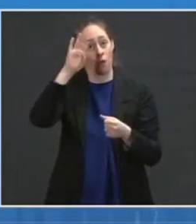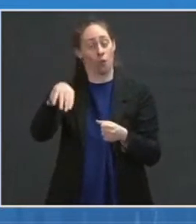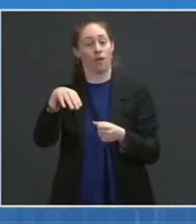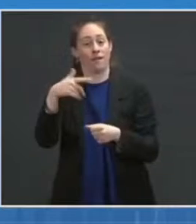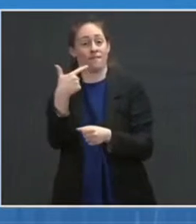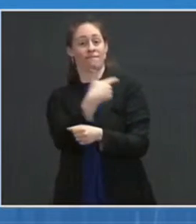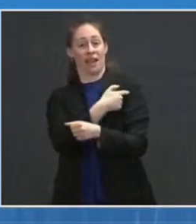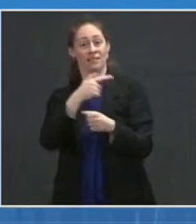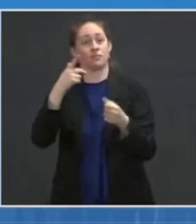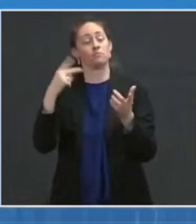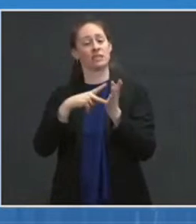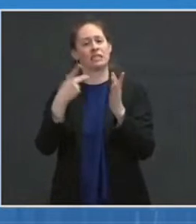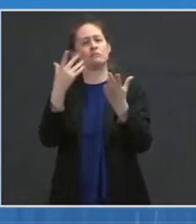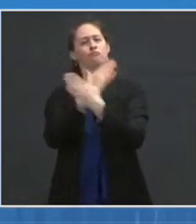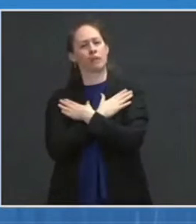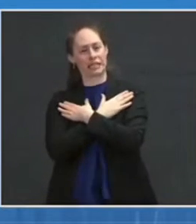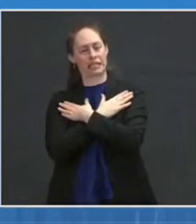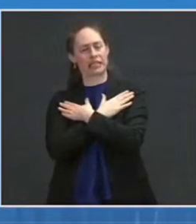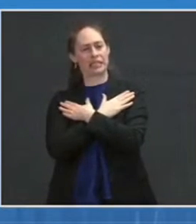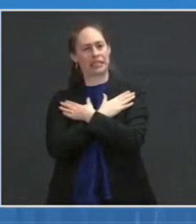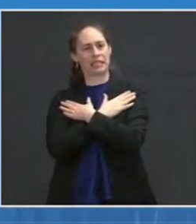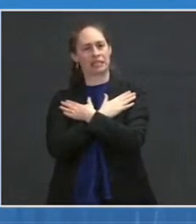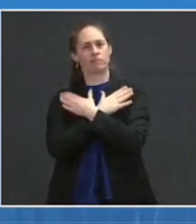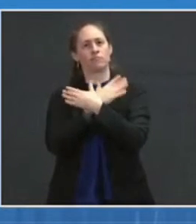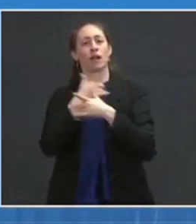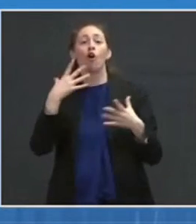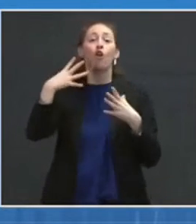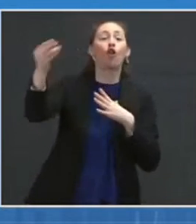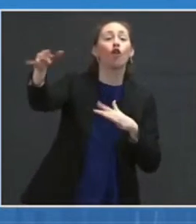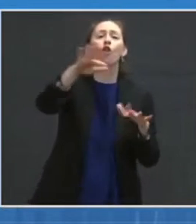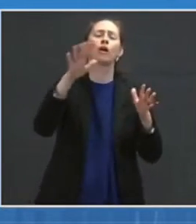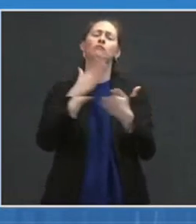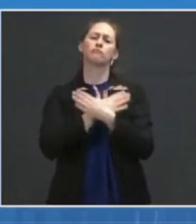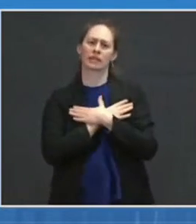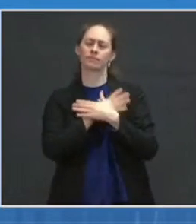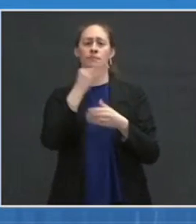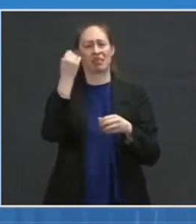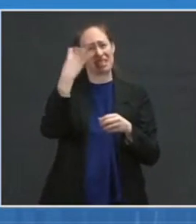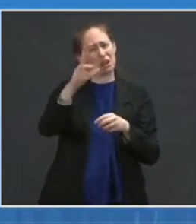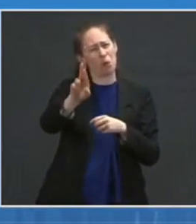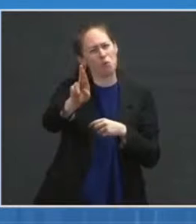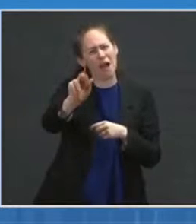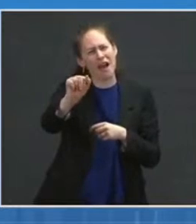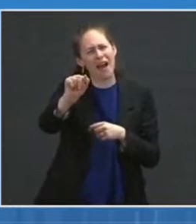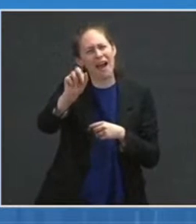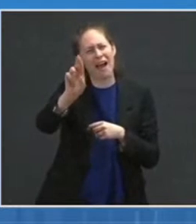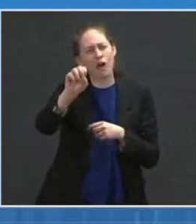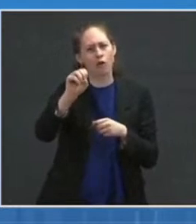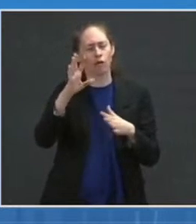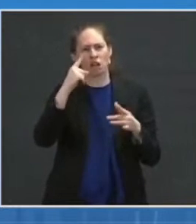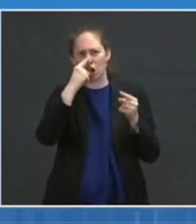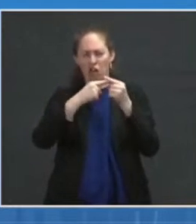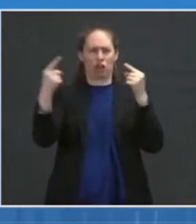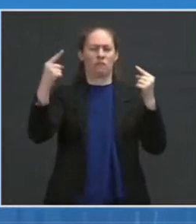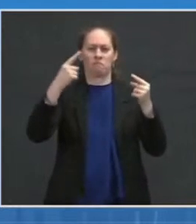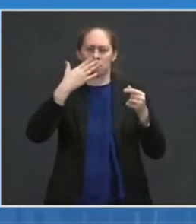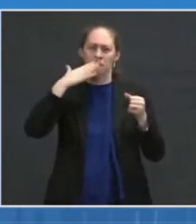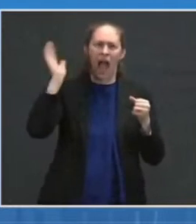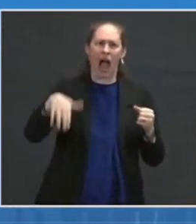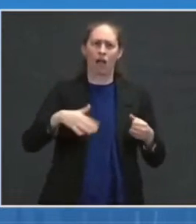SHOULD NOT DETER YOU FROM EATING A SECOND DOSE BUT YOU DO NEED A LIGHT DAY OF ACTIVITY